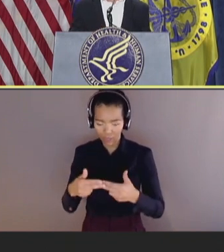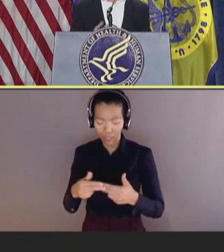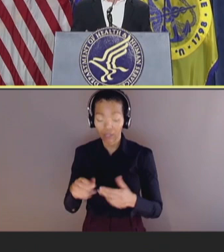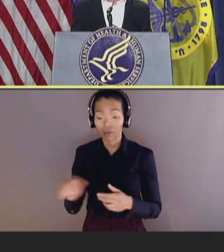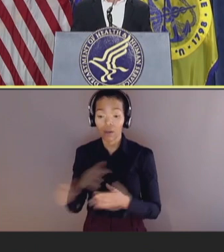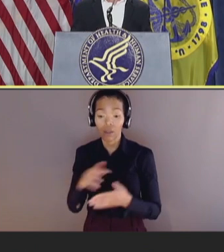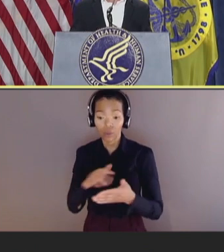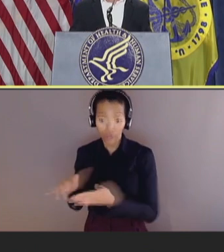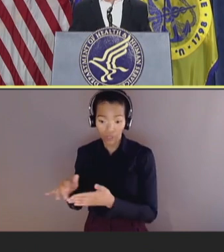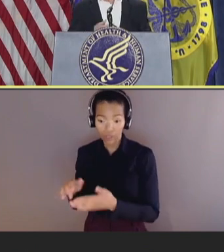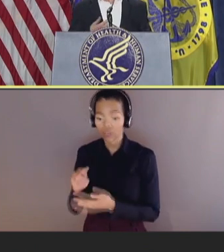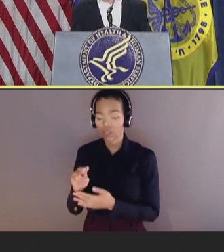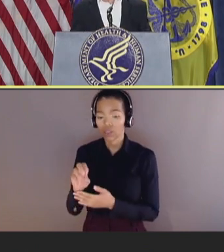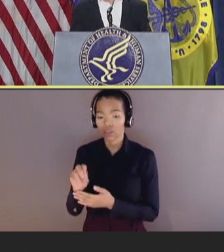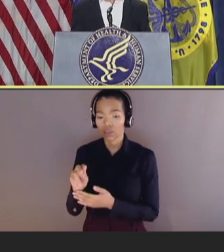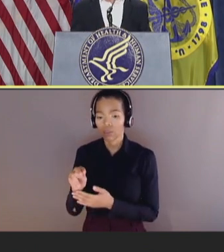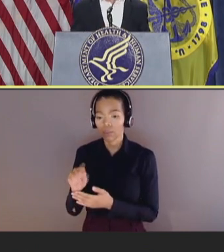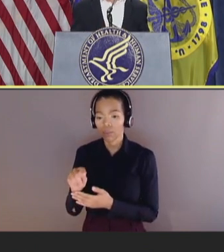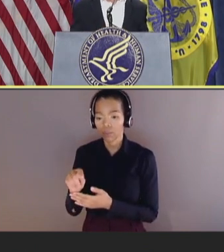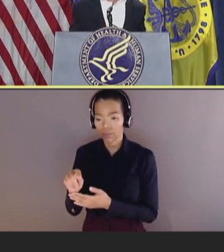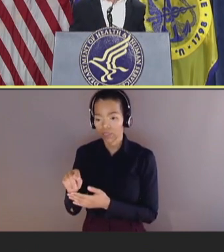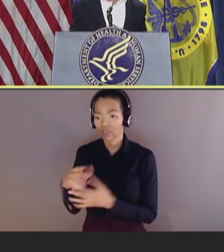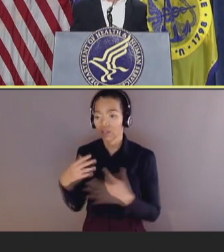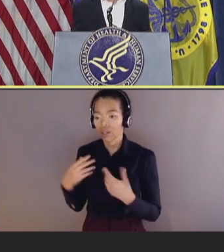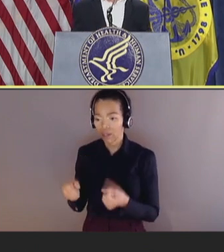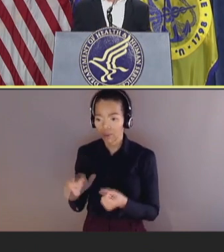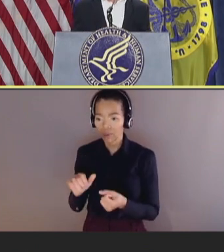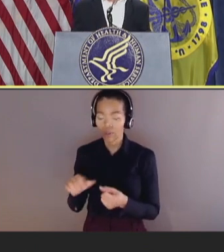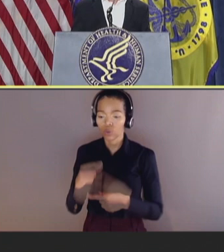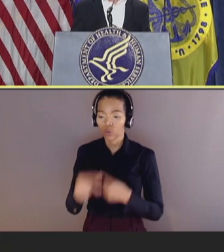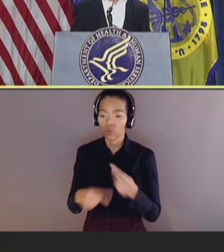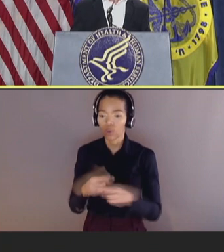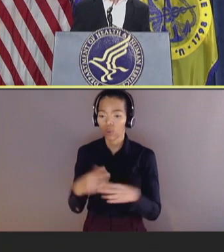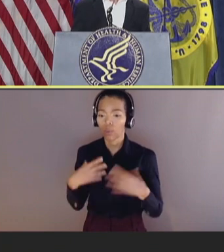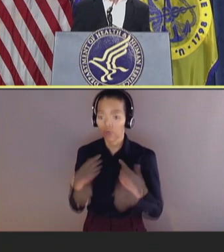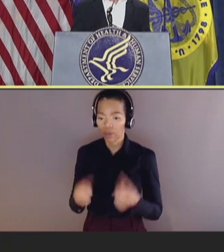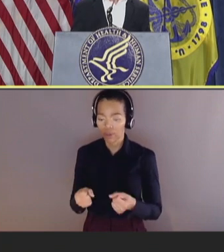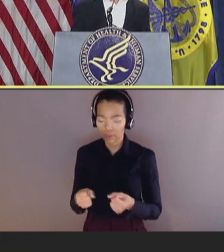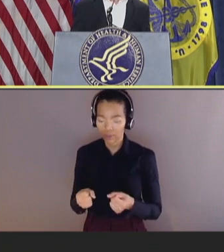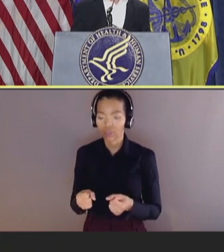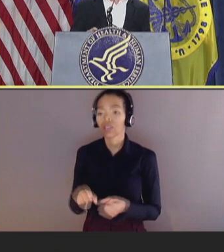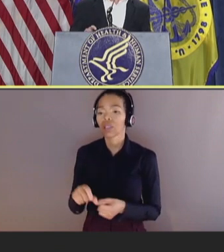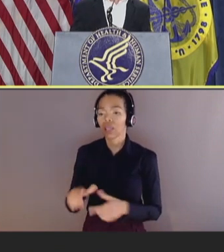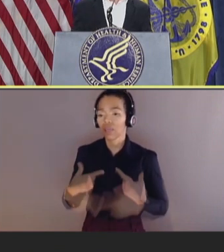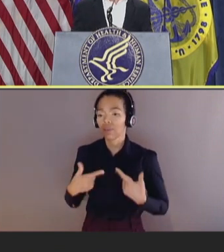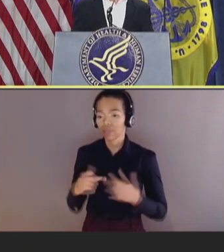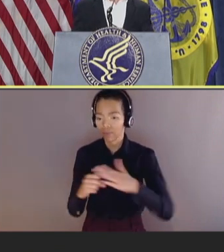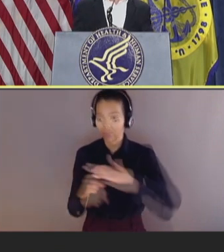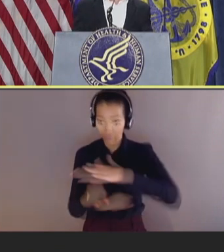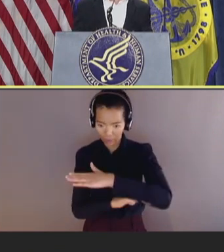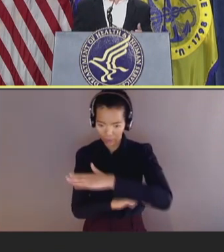Manatt Health [spelled phonetically] as well as the Global Healthy Living Foundation. So,